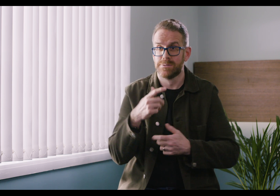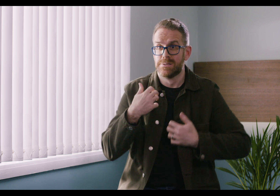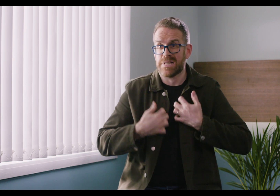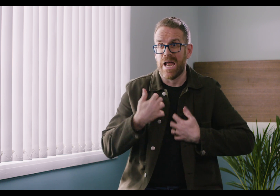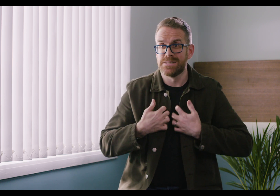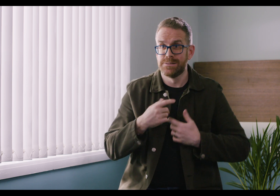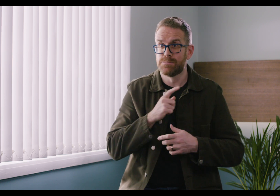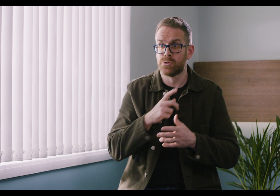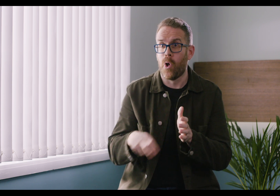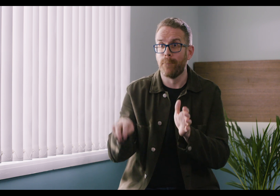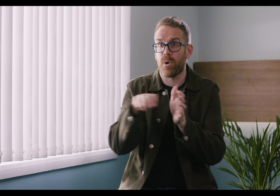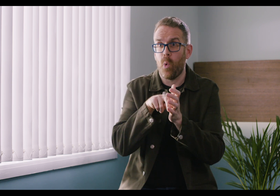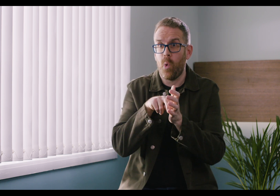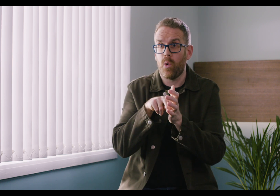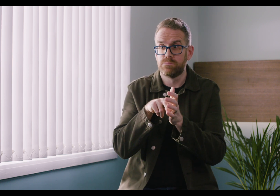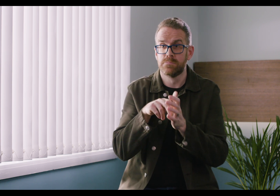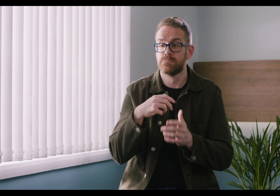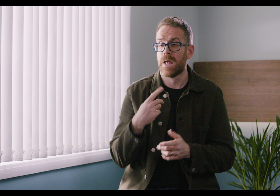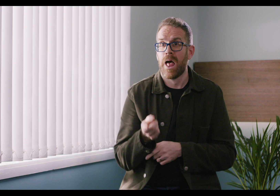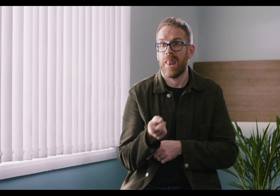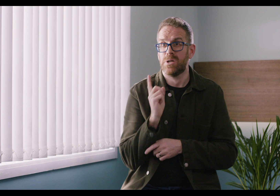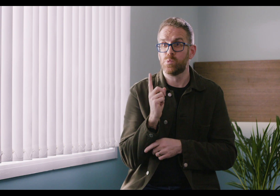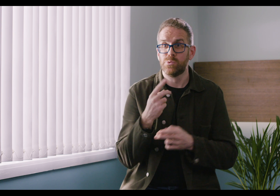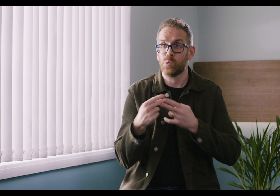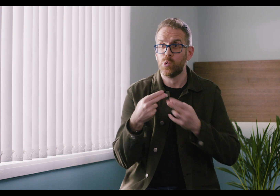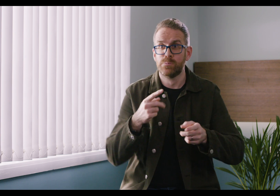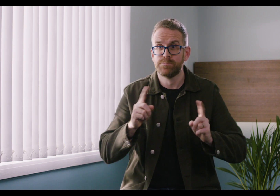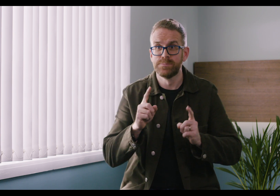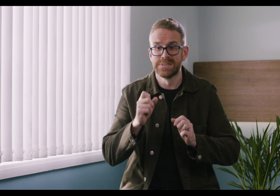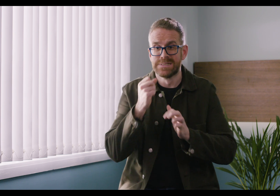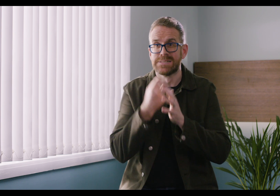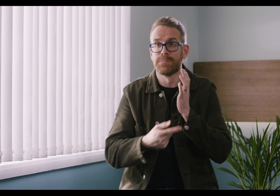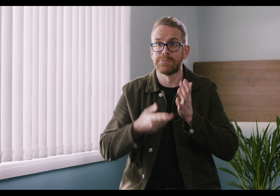because they're getting on board. In fact, last week we got the news